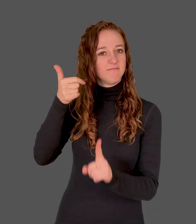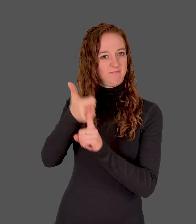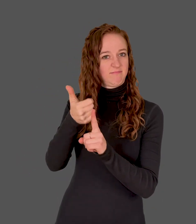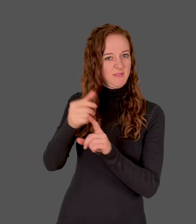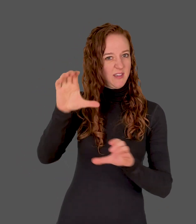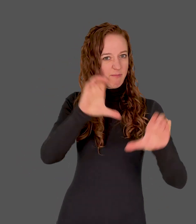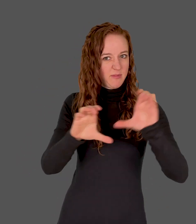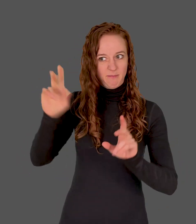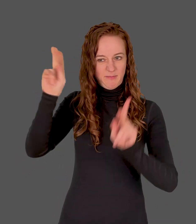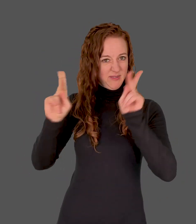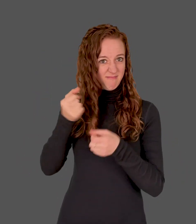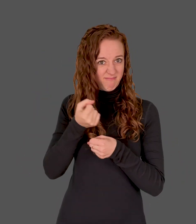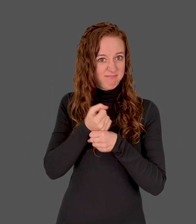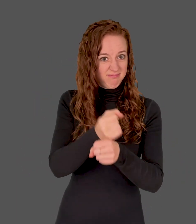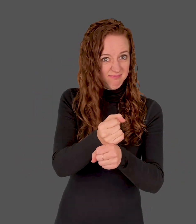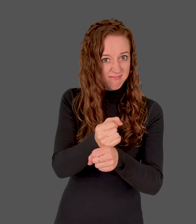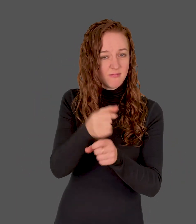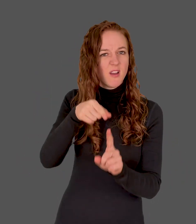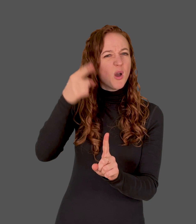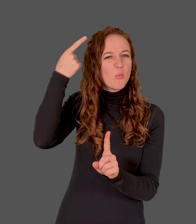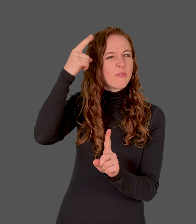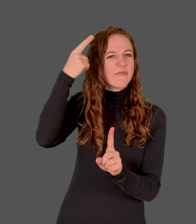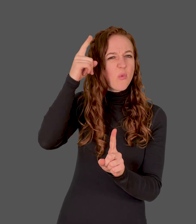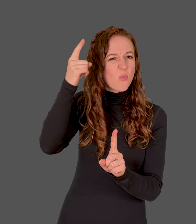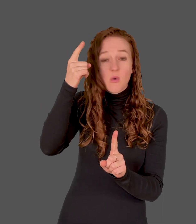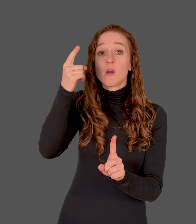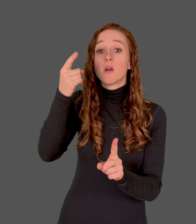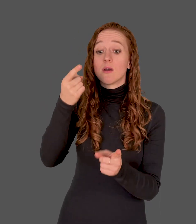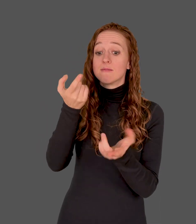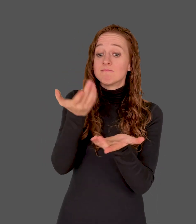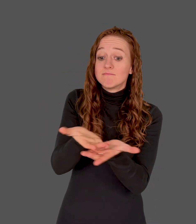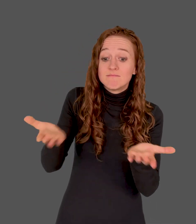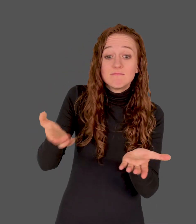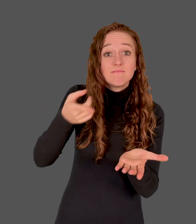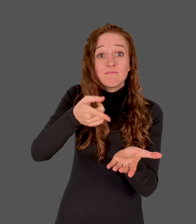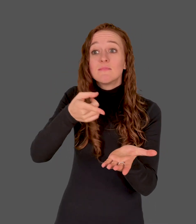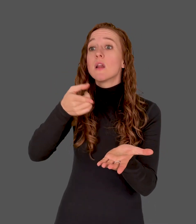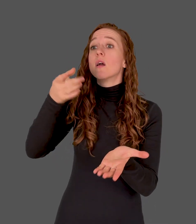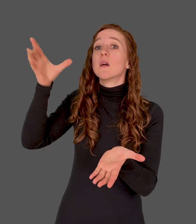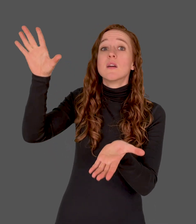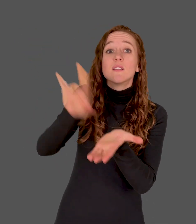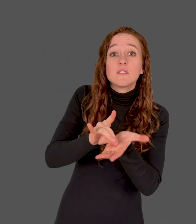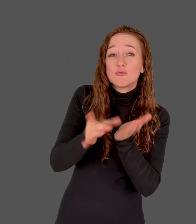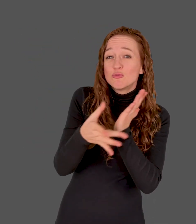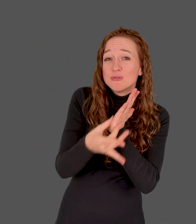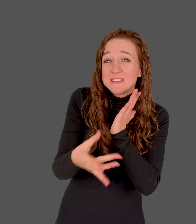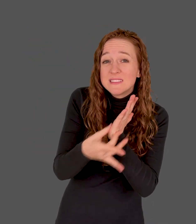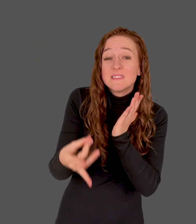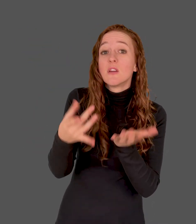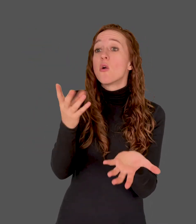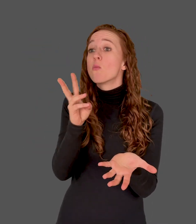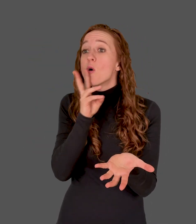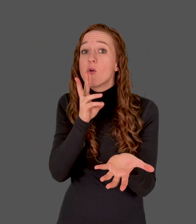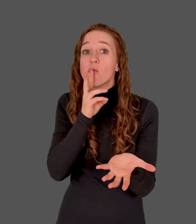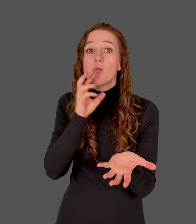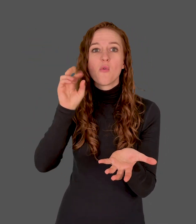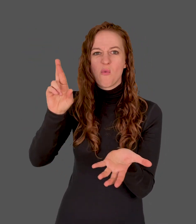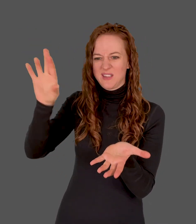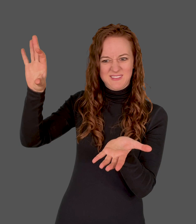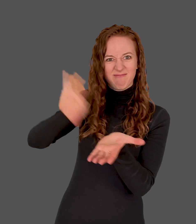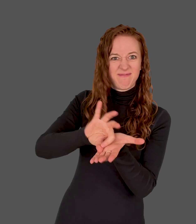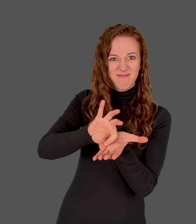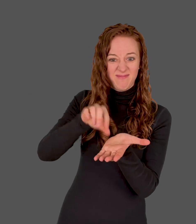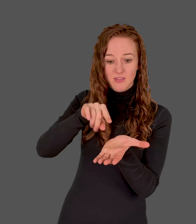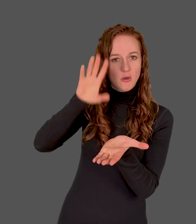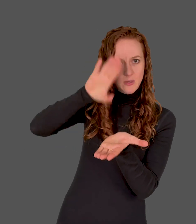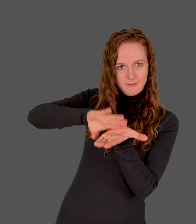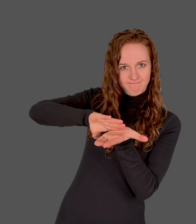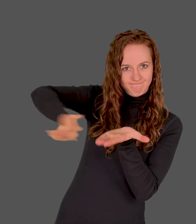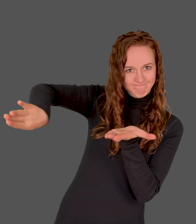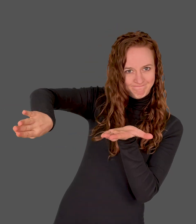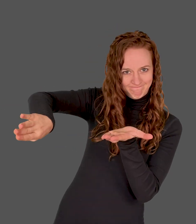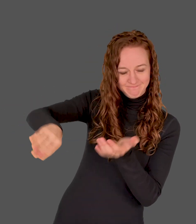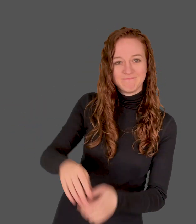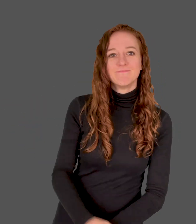are manufactured chemicals used to make items resistant to grease, water, and stain.